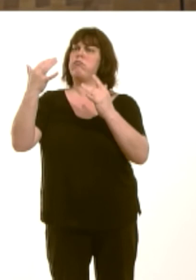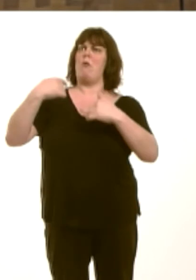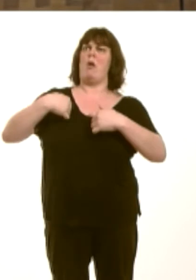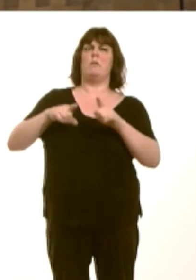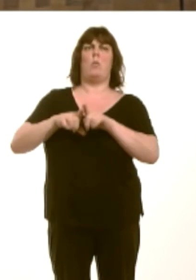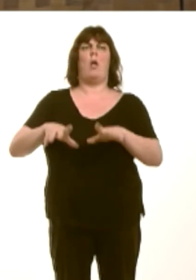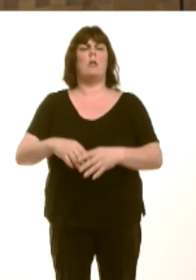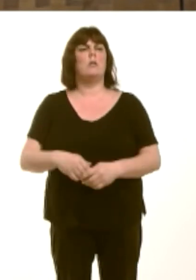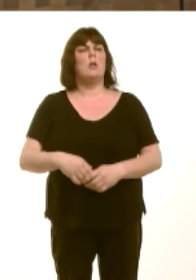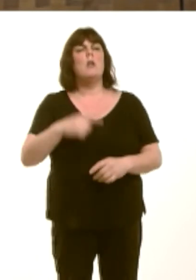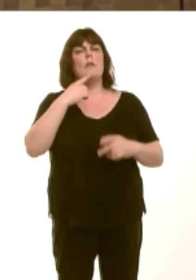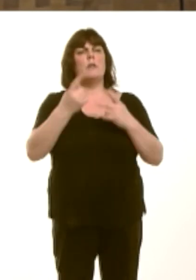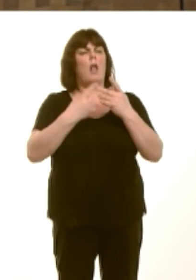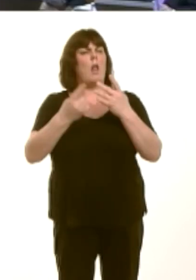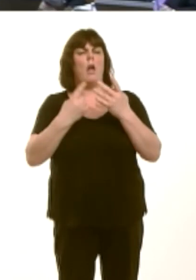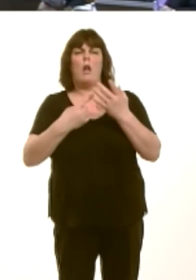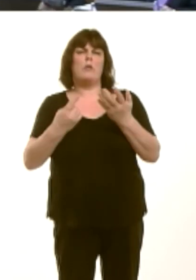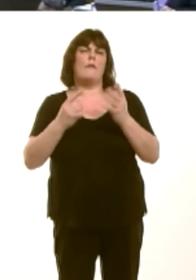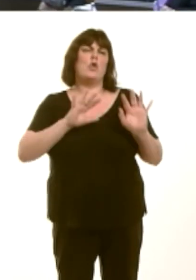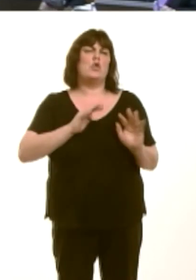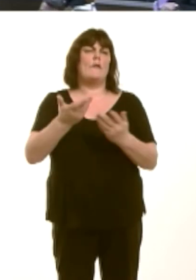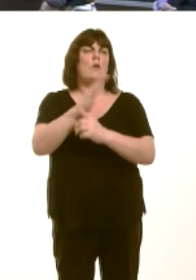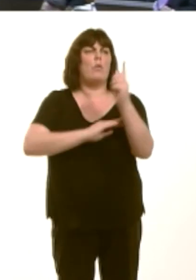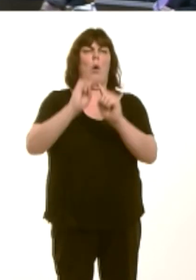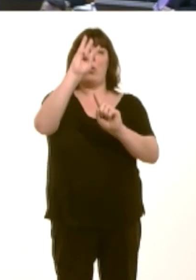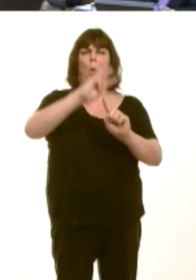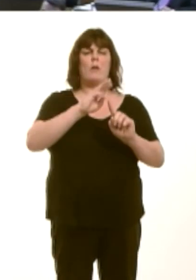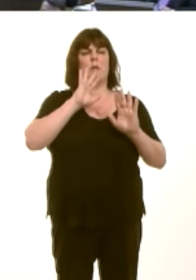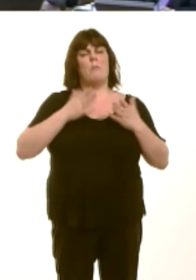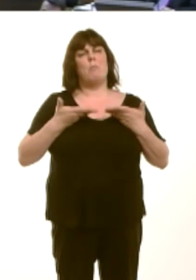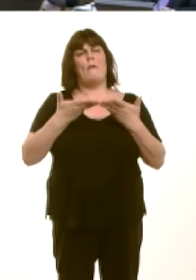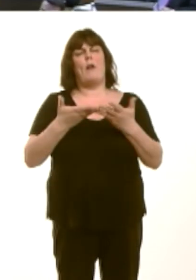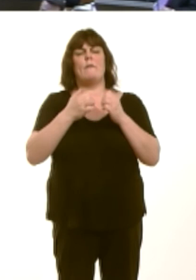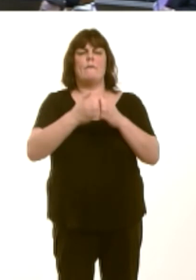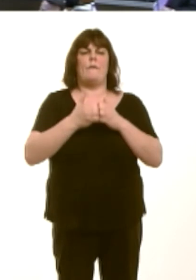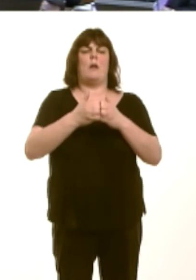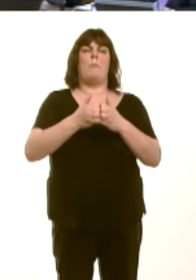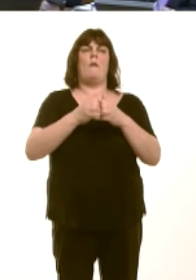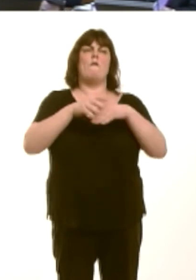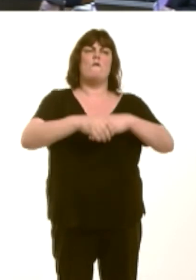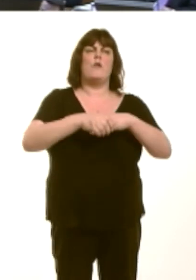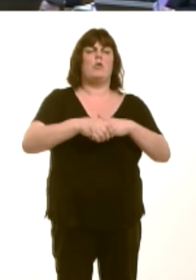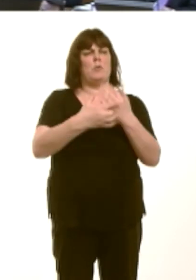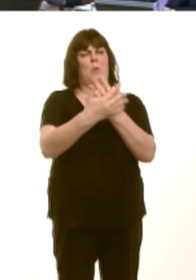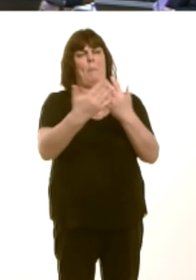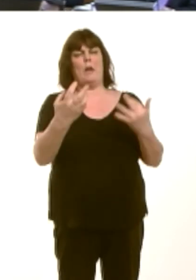service there, and, indeed, all services across Wales that provide so much valuable companionship to so many of our older people.